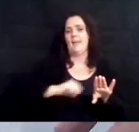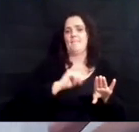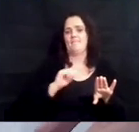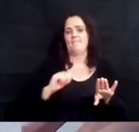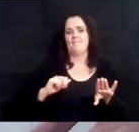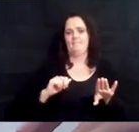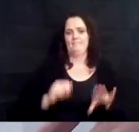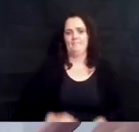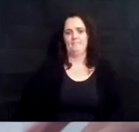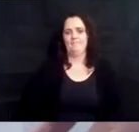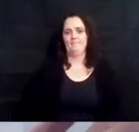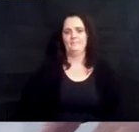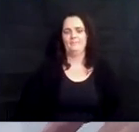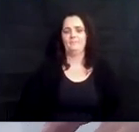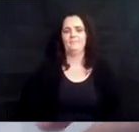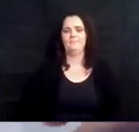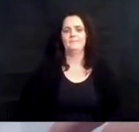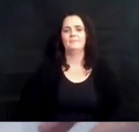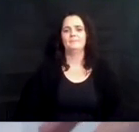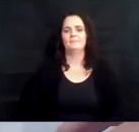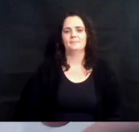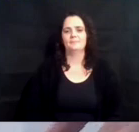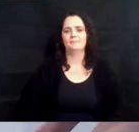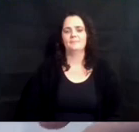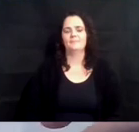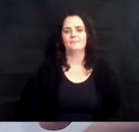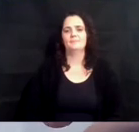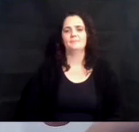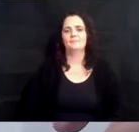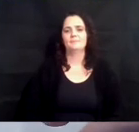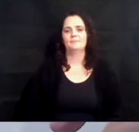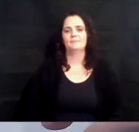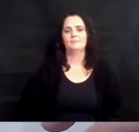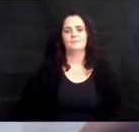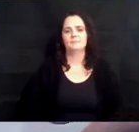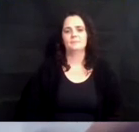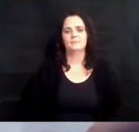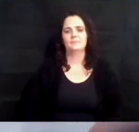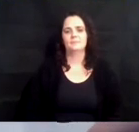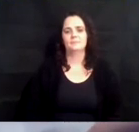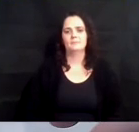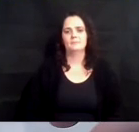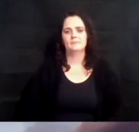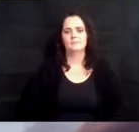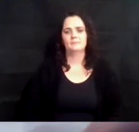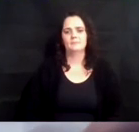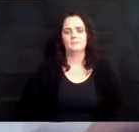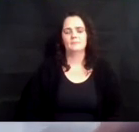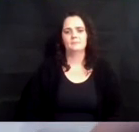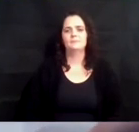Okay, so there's the arm and the hand.